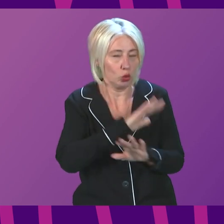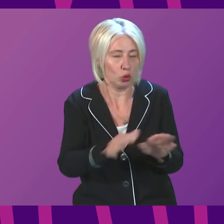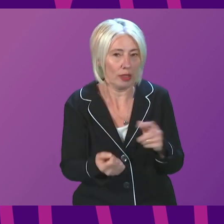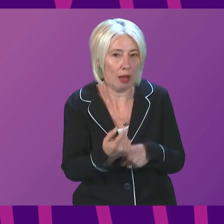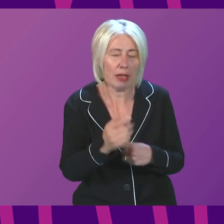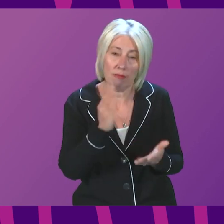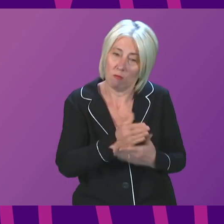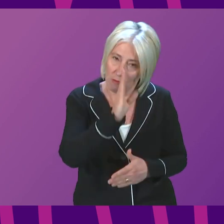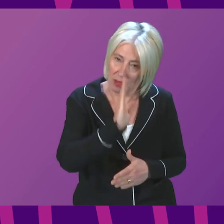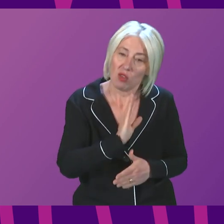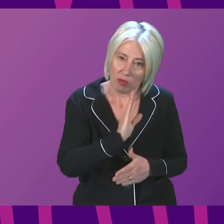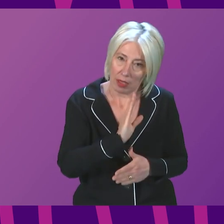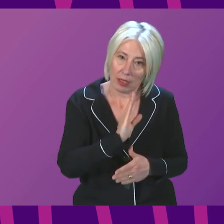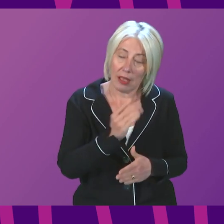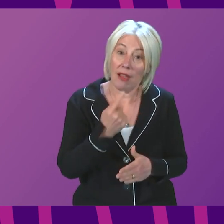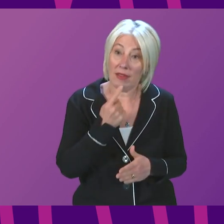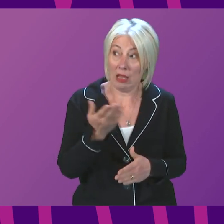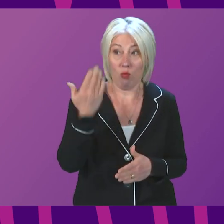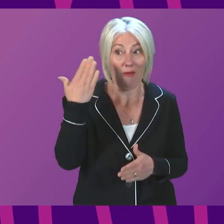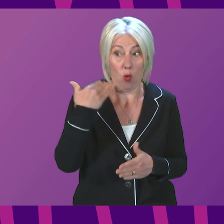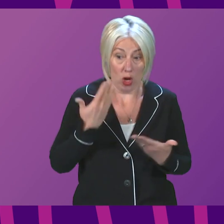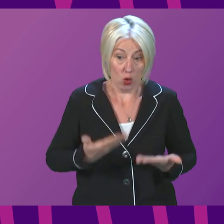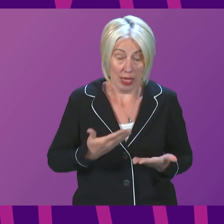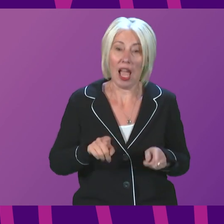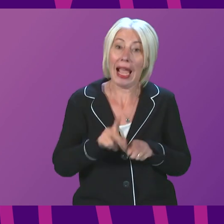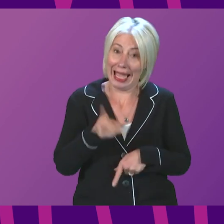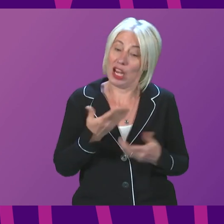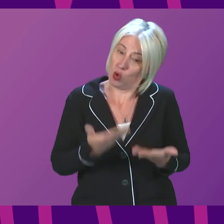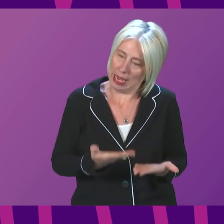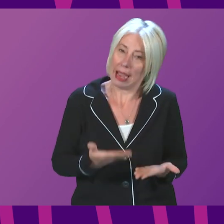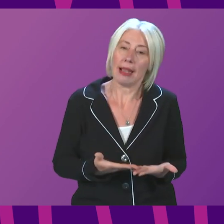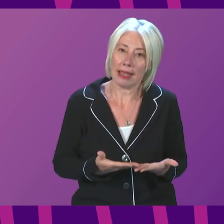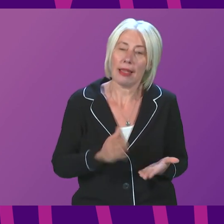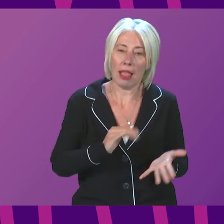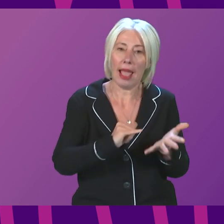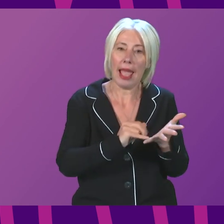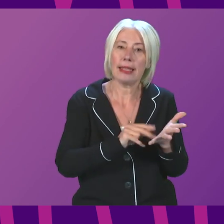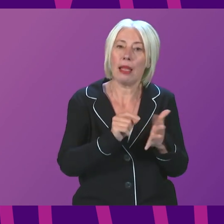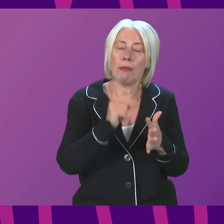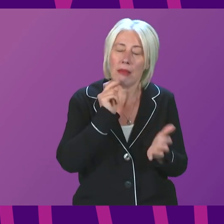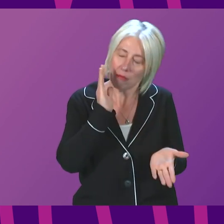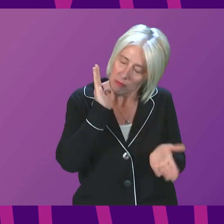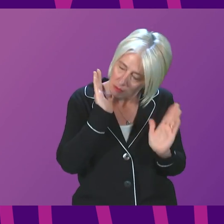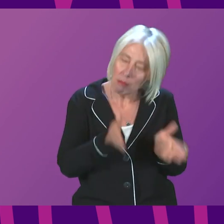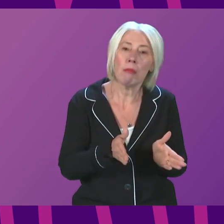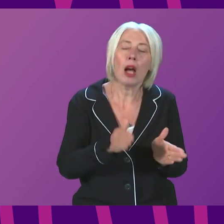As I have said before, and as I have said again today, that is a matter that the SNP must and will reflect on.